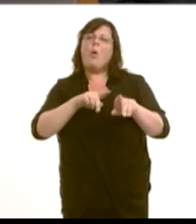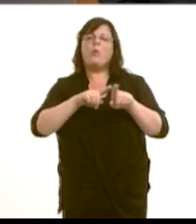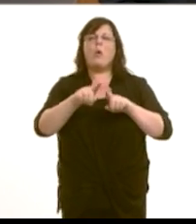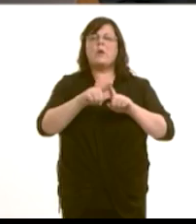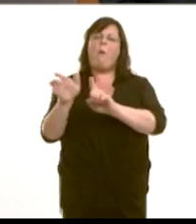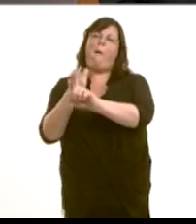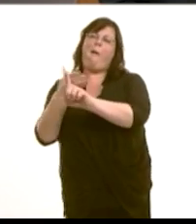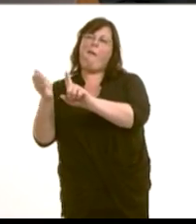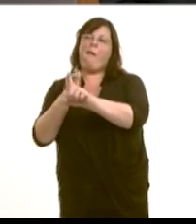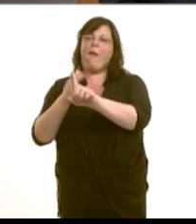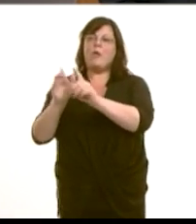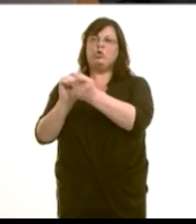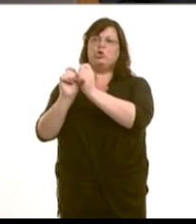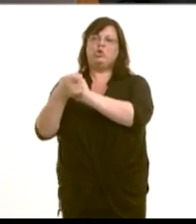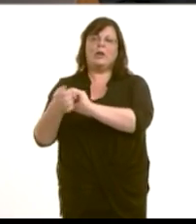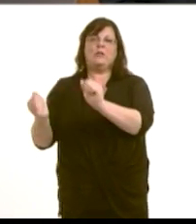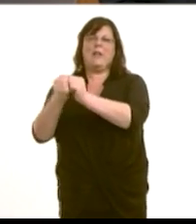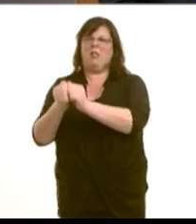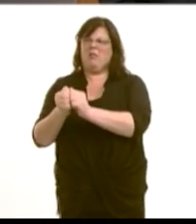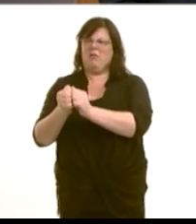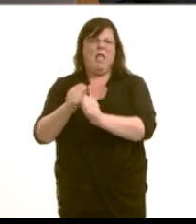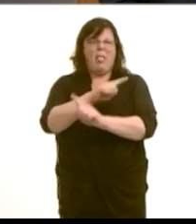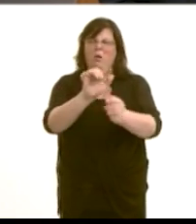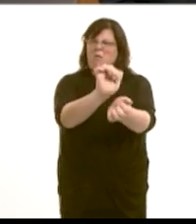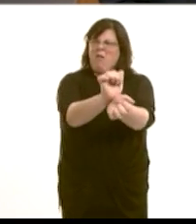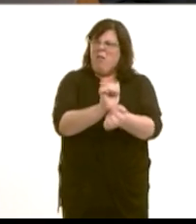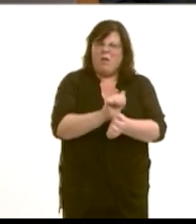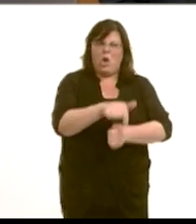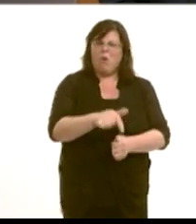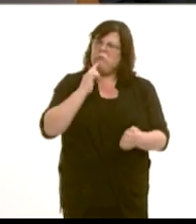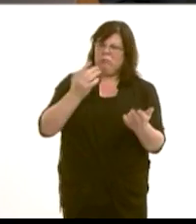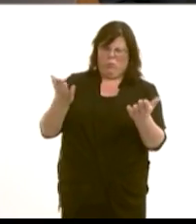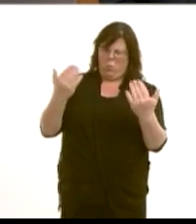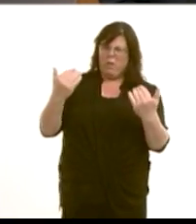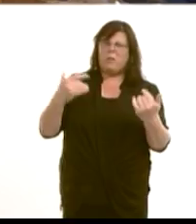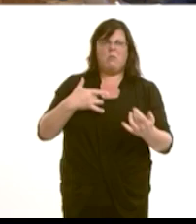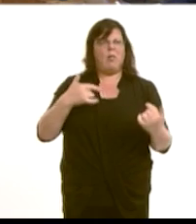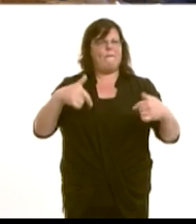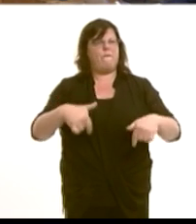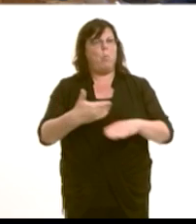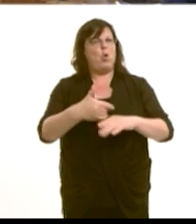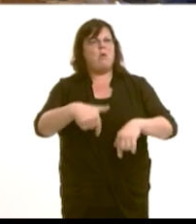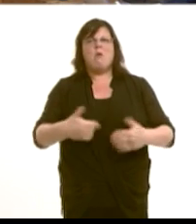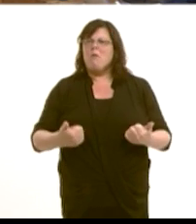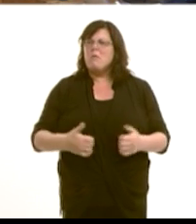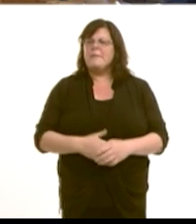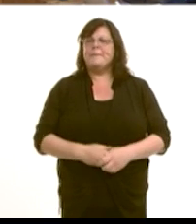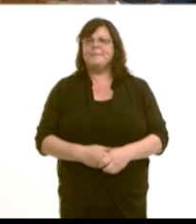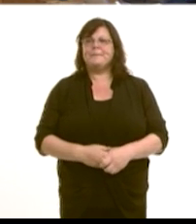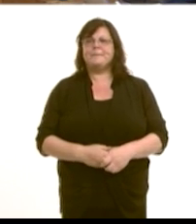it makes it sound as if they are hostages. They are not hostages; they are welcome in Wales. Leanne Wood: I thank you for that answer, First Minister.